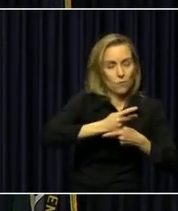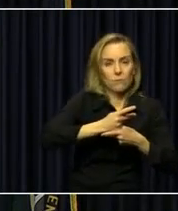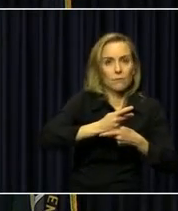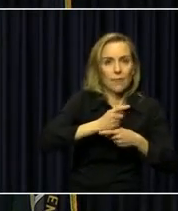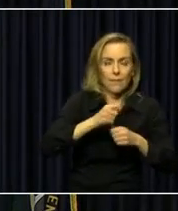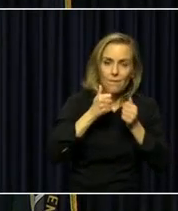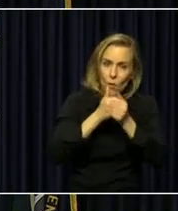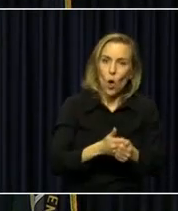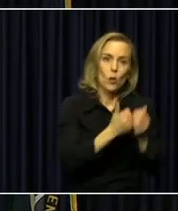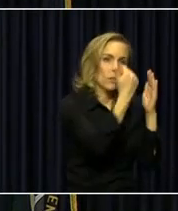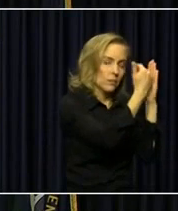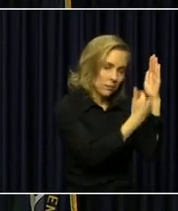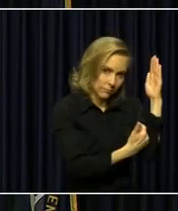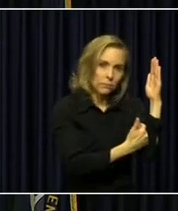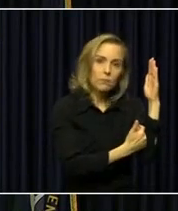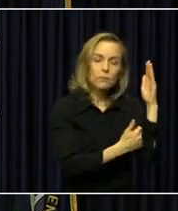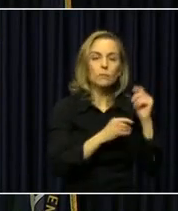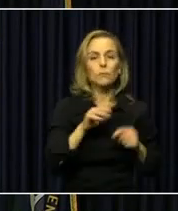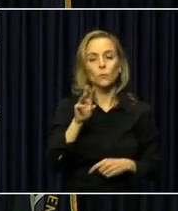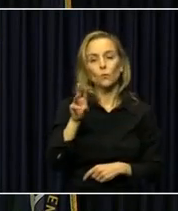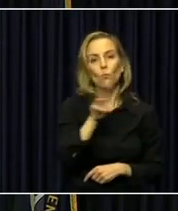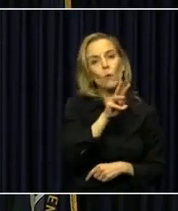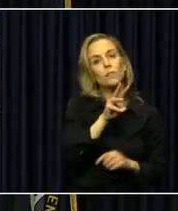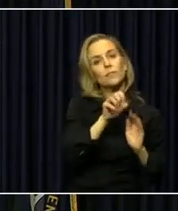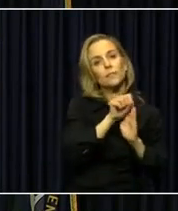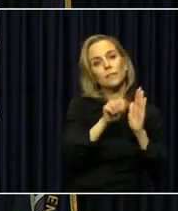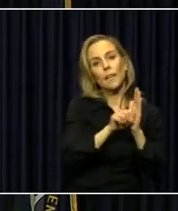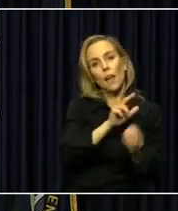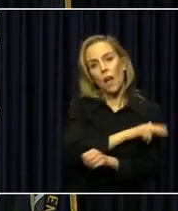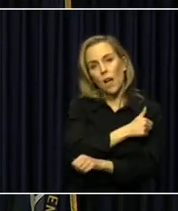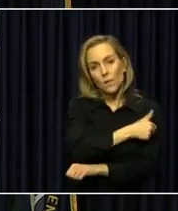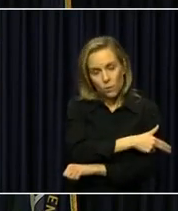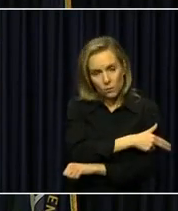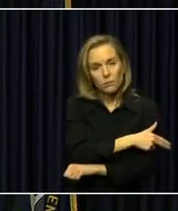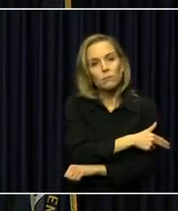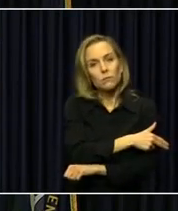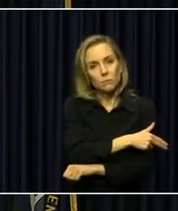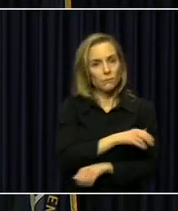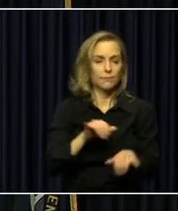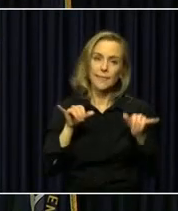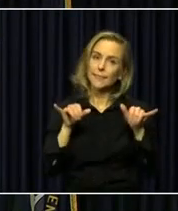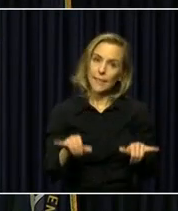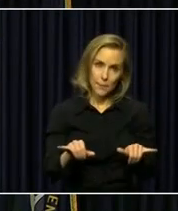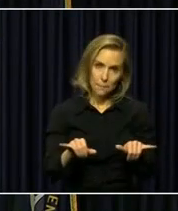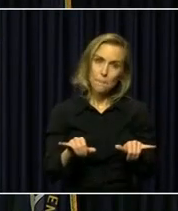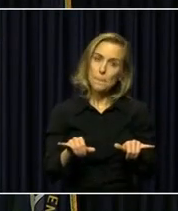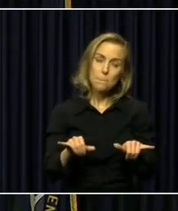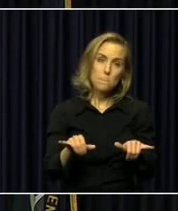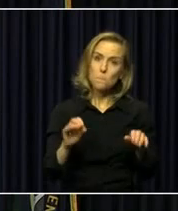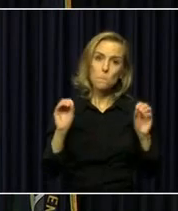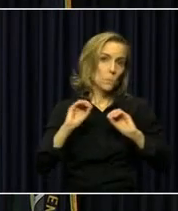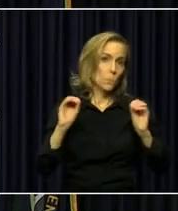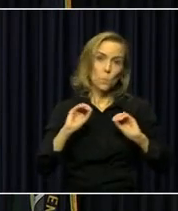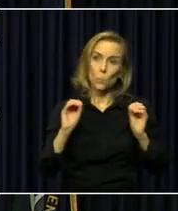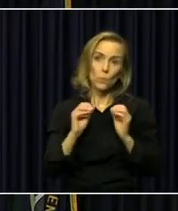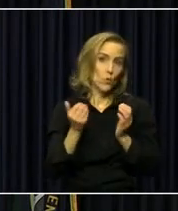DEVASTATING THE VIRUS CAN BE AND WHY WE HAVE MADE THE SACRIFICES WE HAVE. THESE ARE BIG NUMBERS.